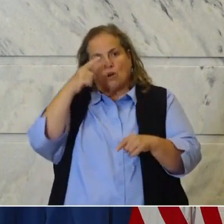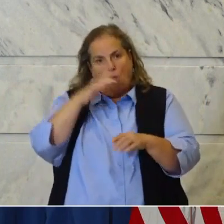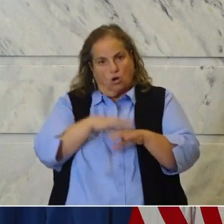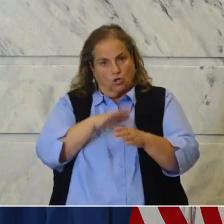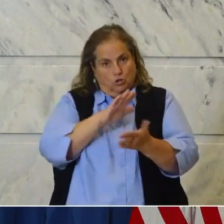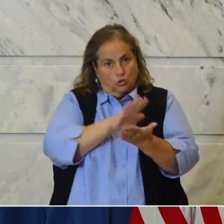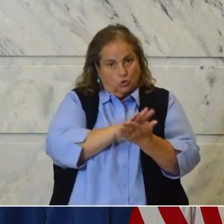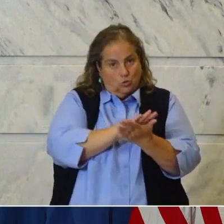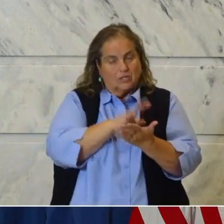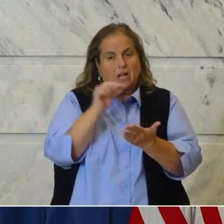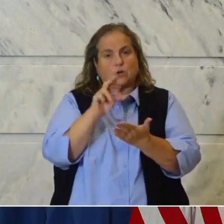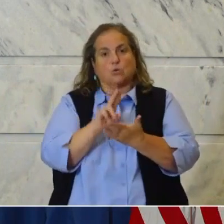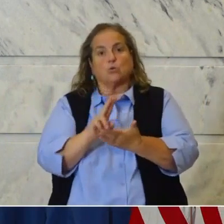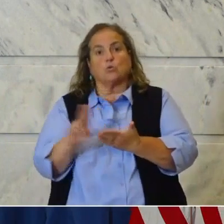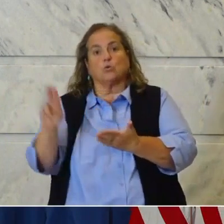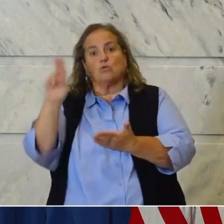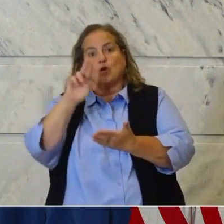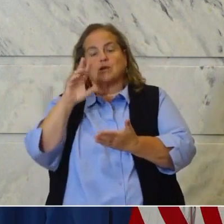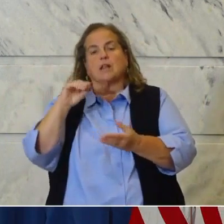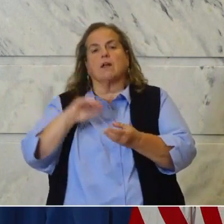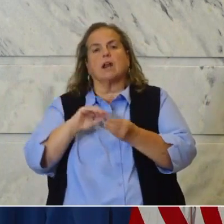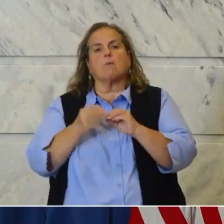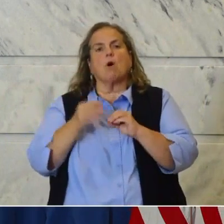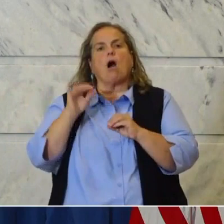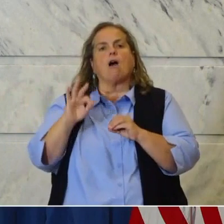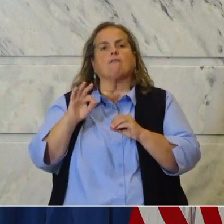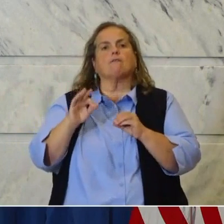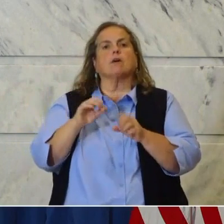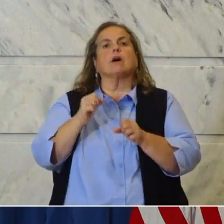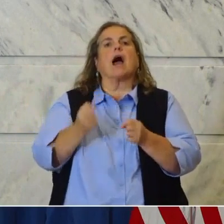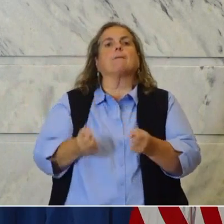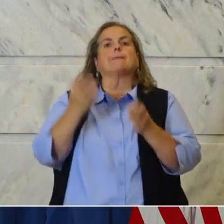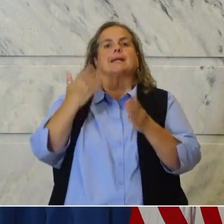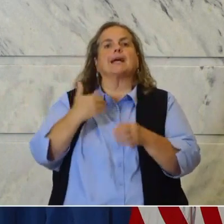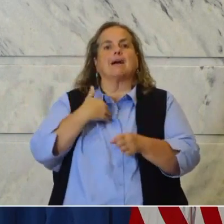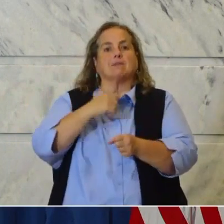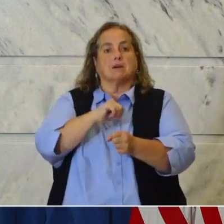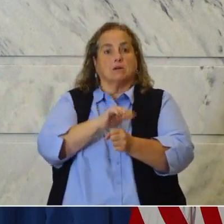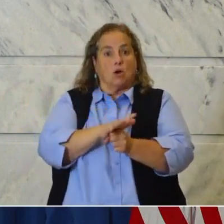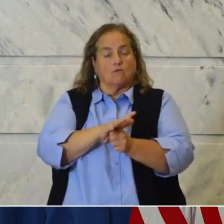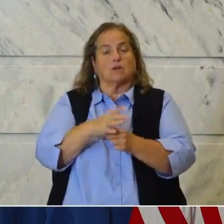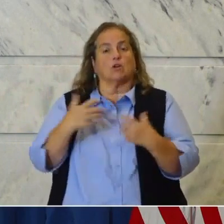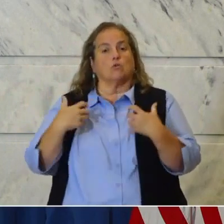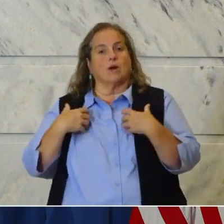universities and the number of positive cases recovered and other detailed